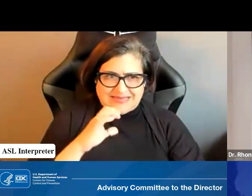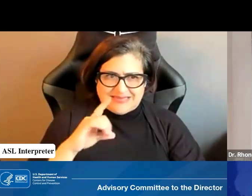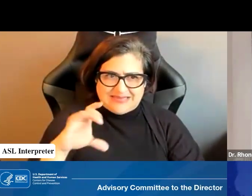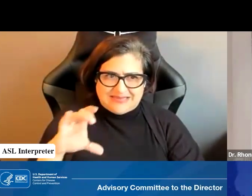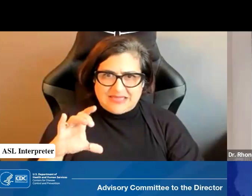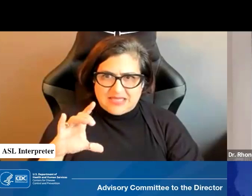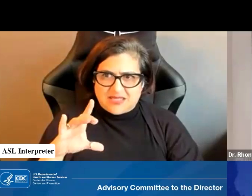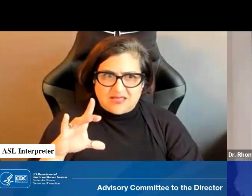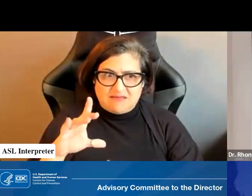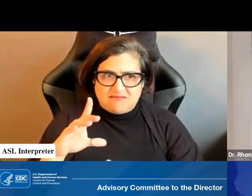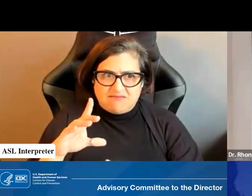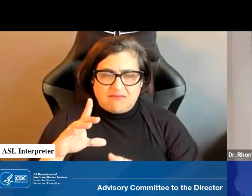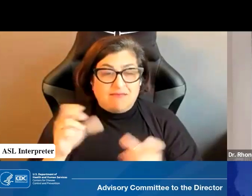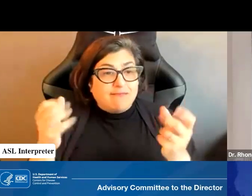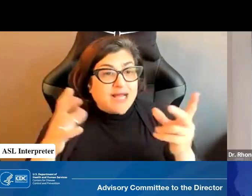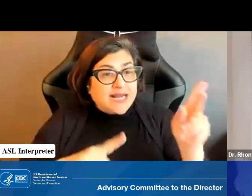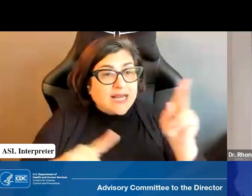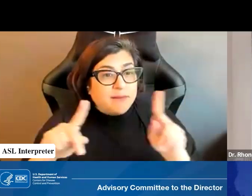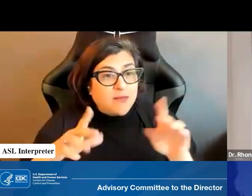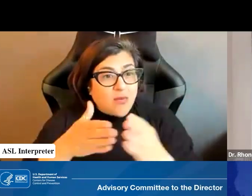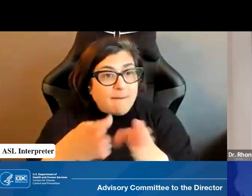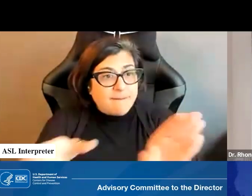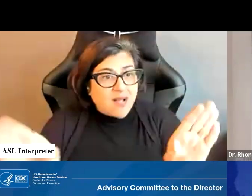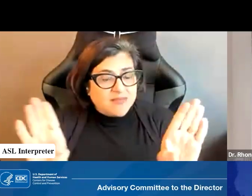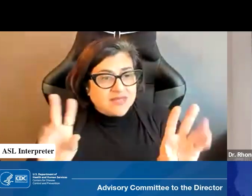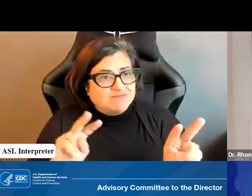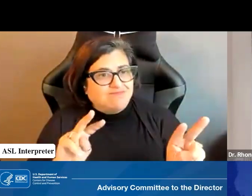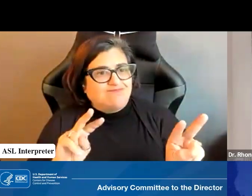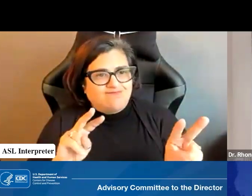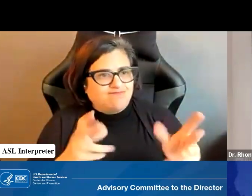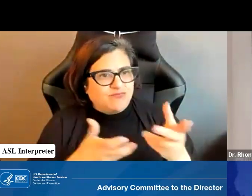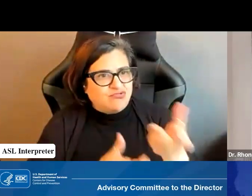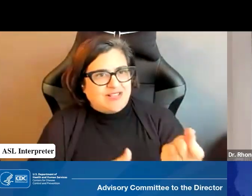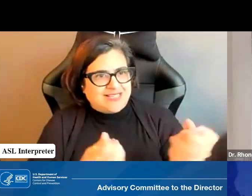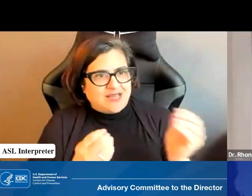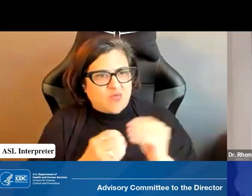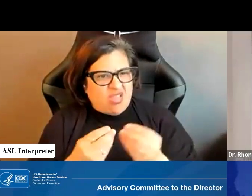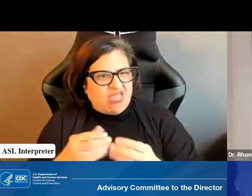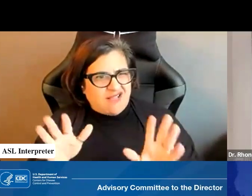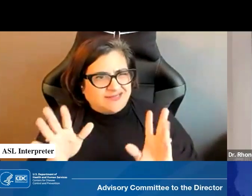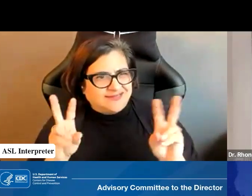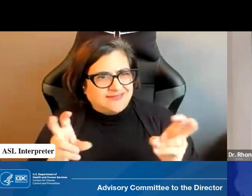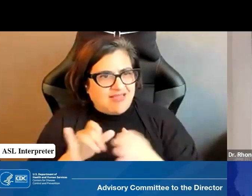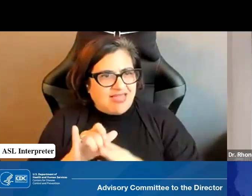of the public healthcare providers others in the nation to reestablish that trust